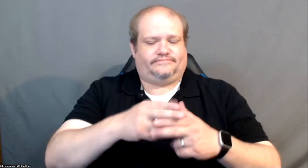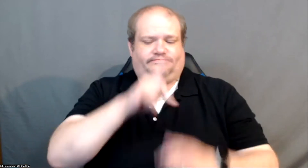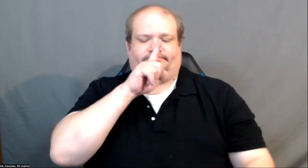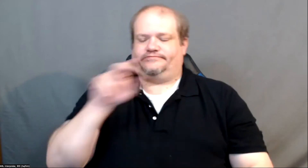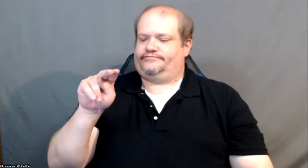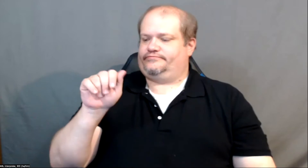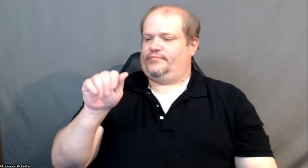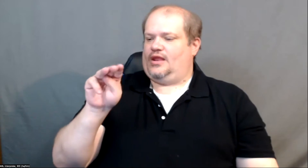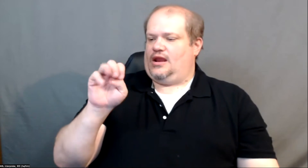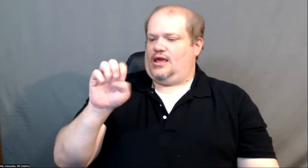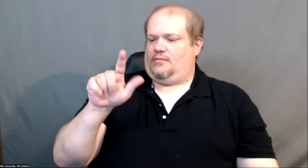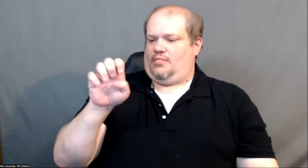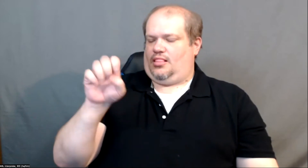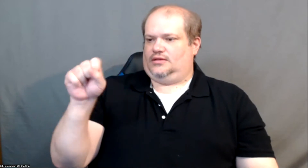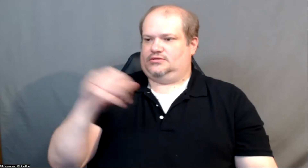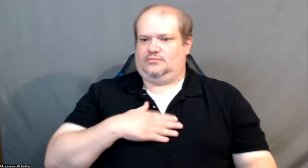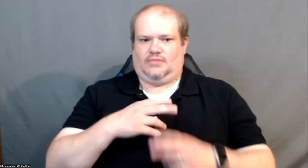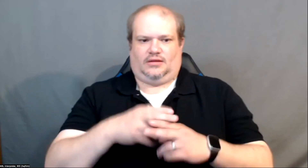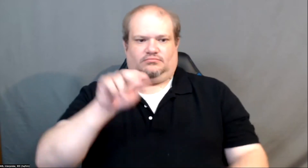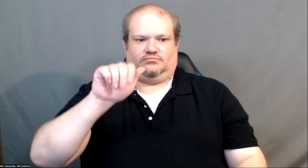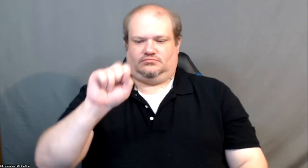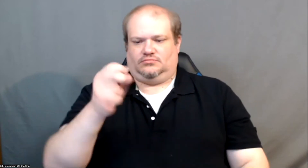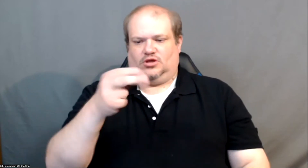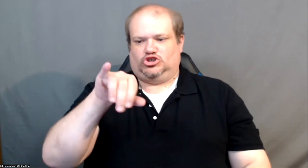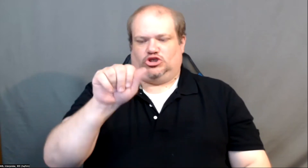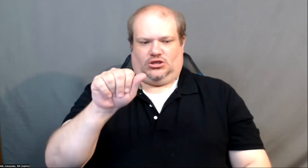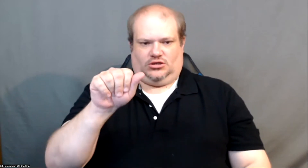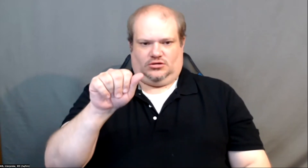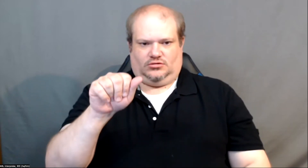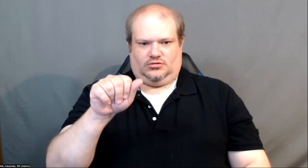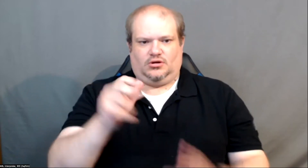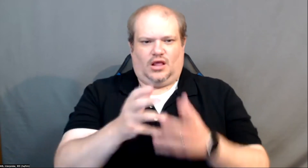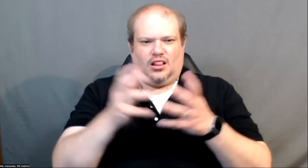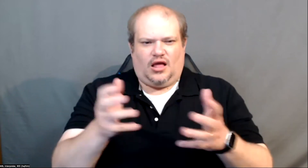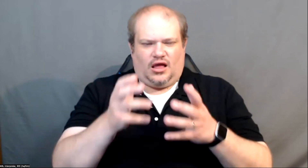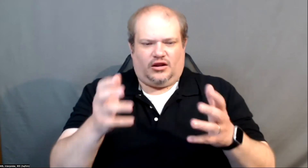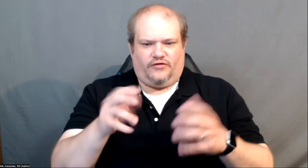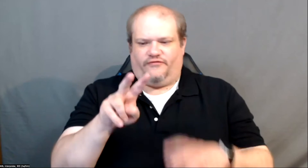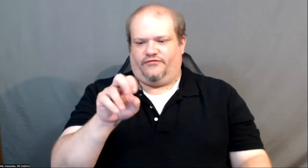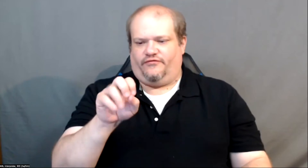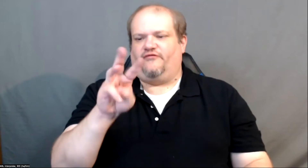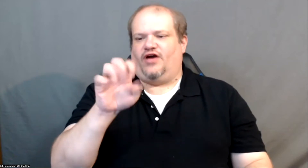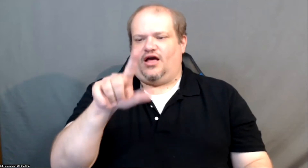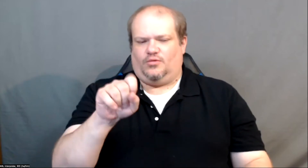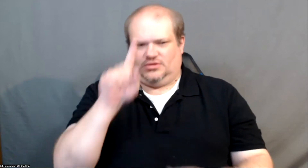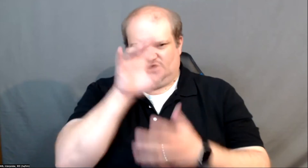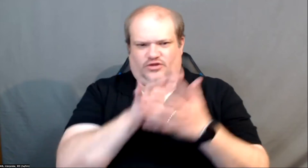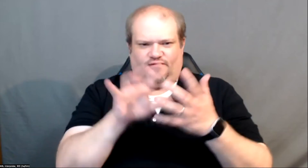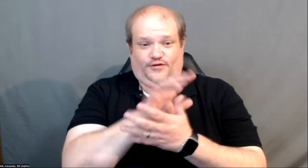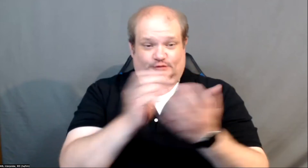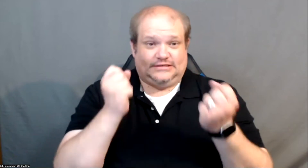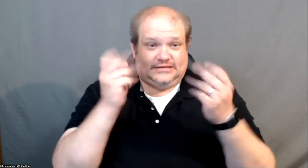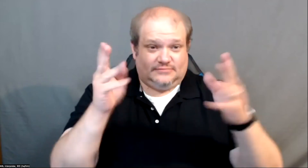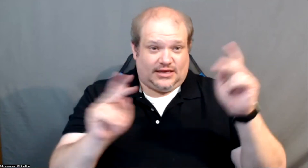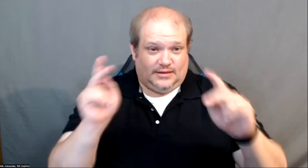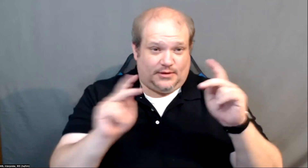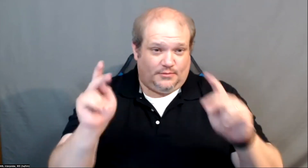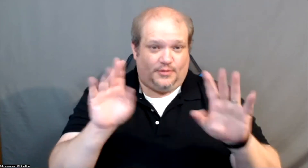I, so my name is Ashia. Lots of vowels, confuses a lot of people. And so whenever I go to coffee